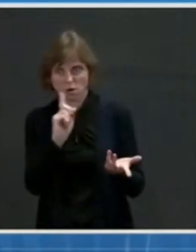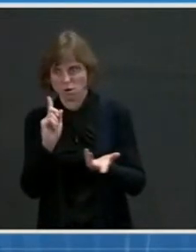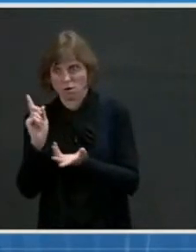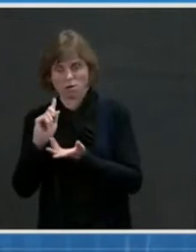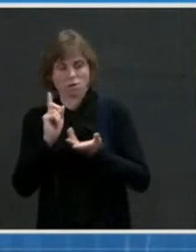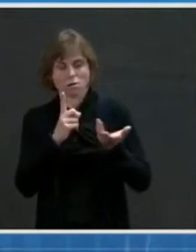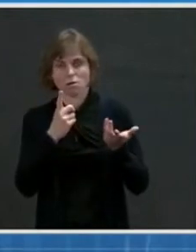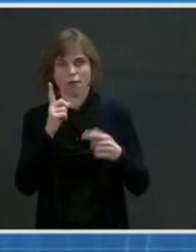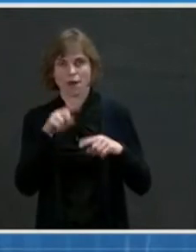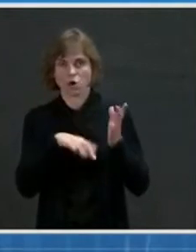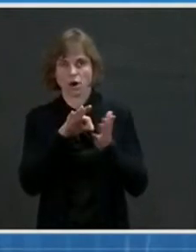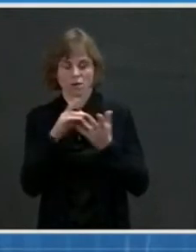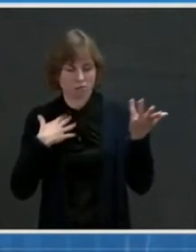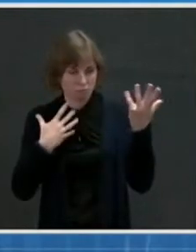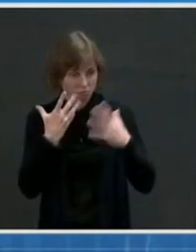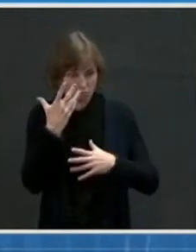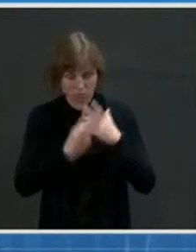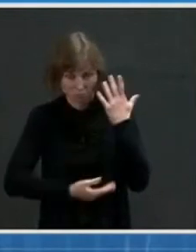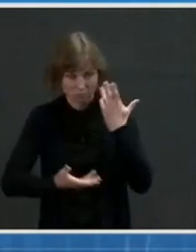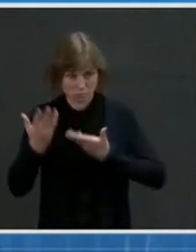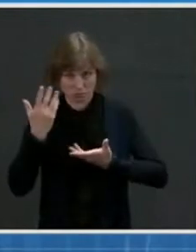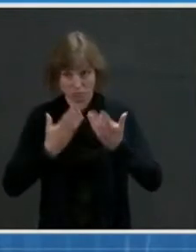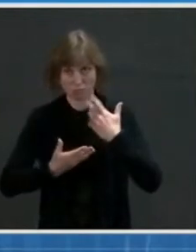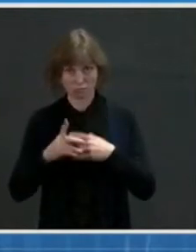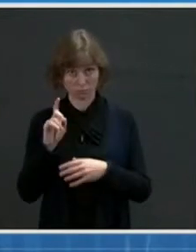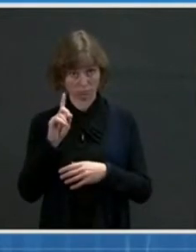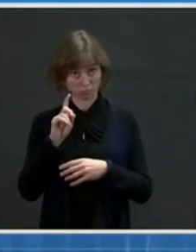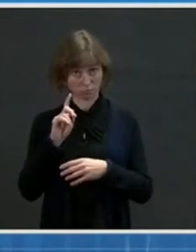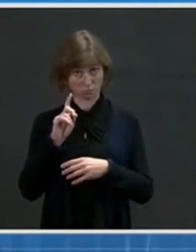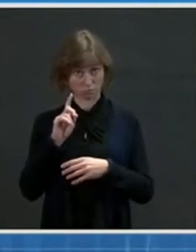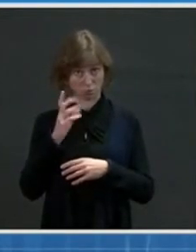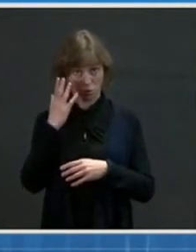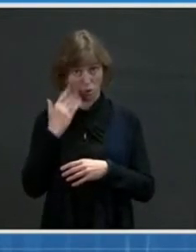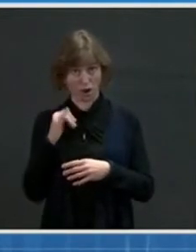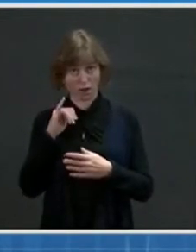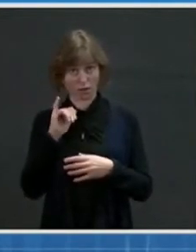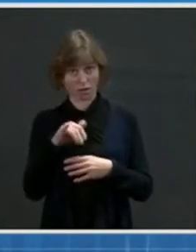VACCINE DOSES THAT COULD NOT BE ACCOUNTED FOR.